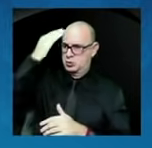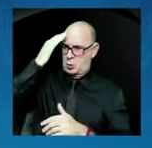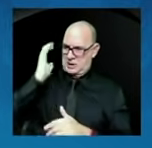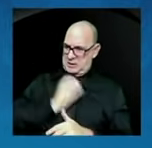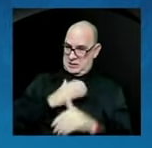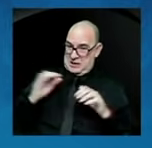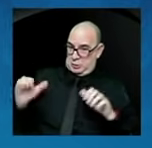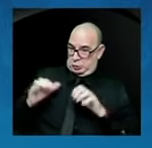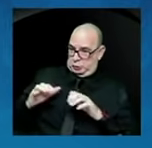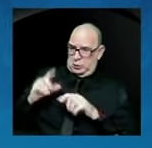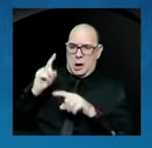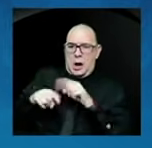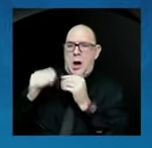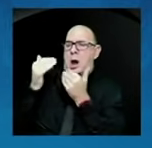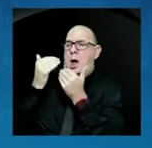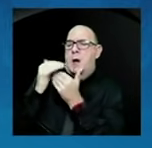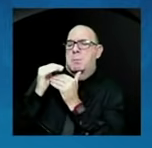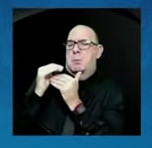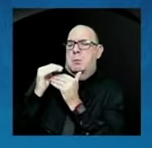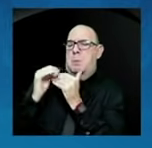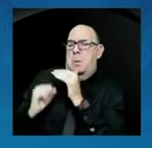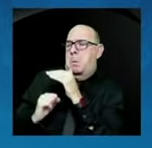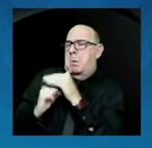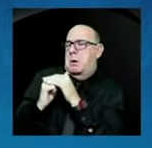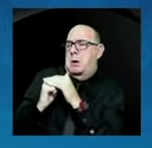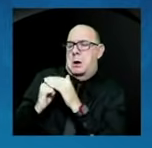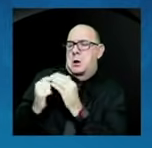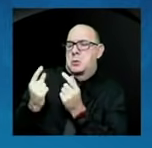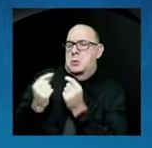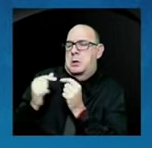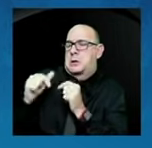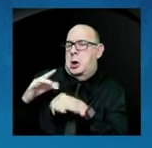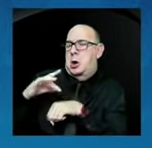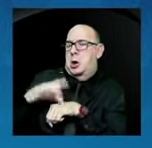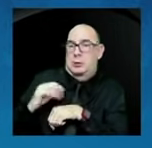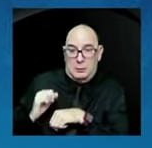CLIMATE COMMITMENTS WE KNOW THAT